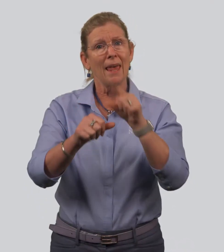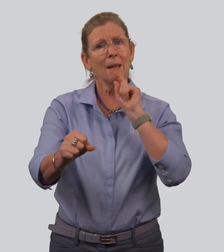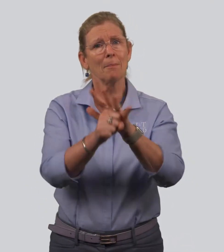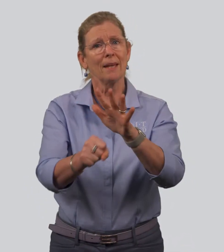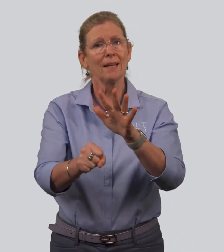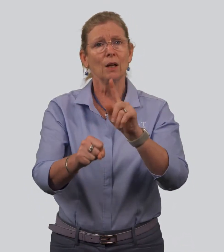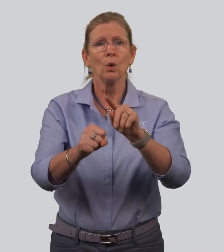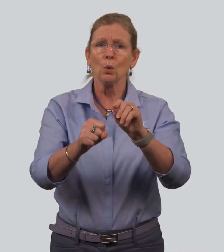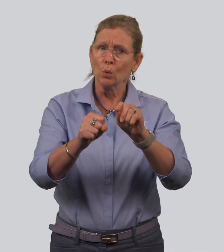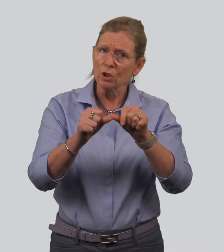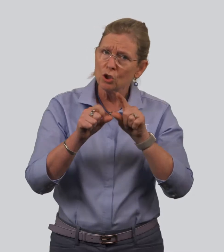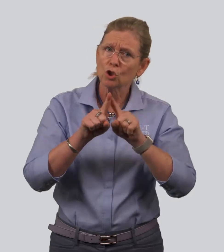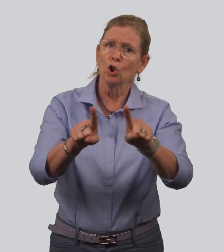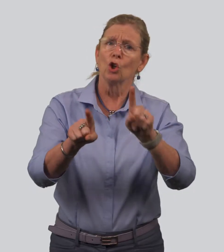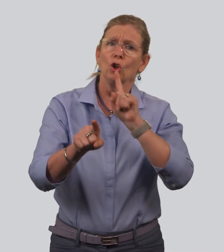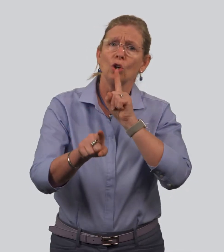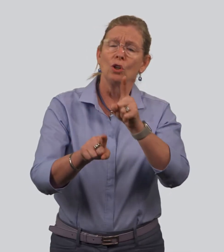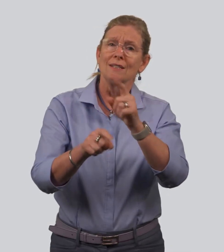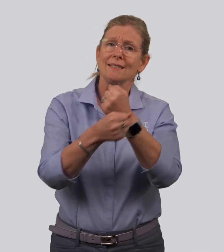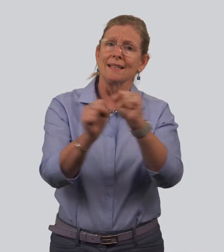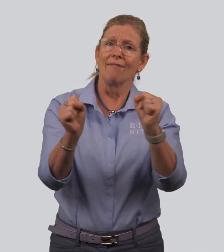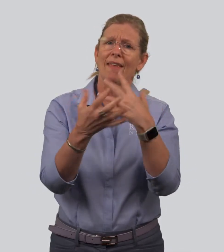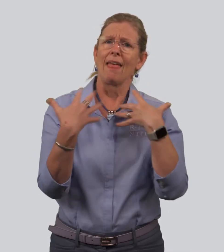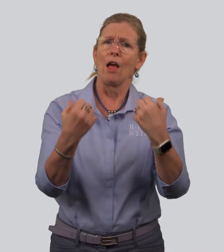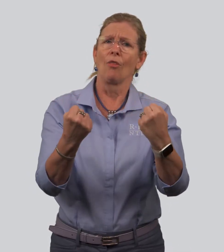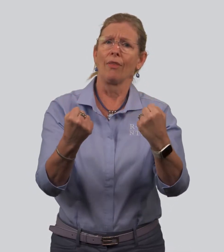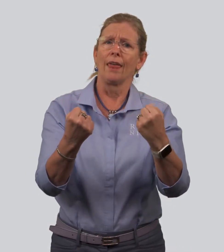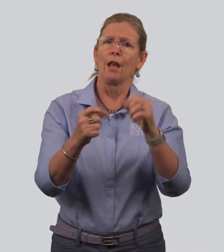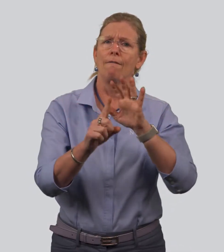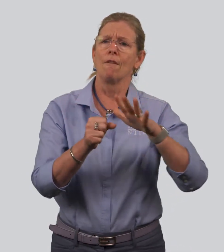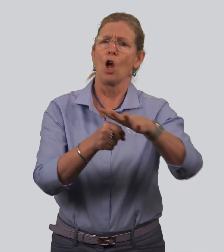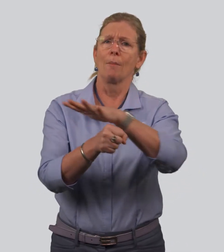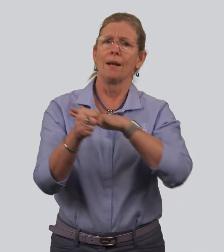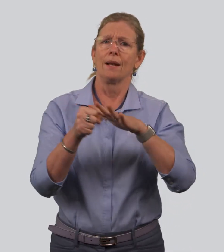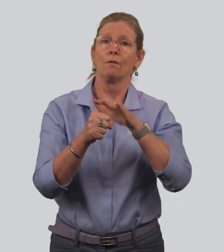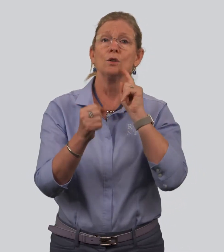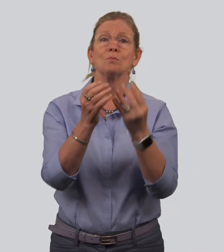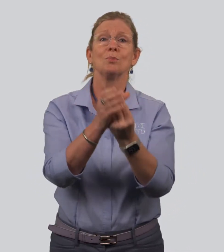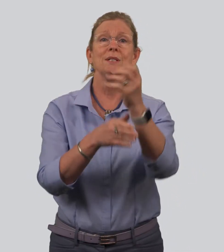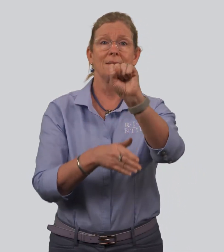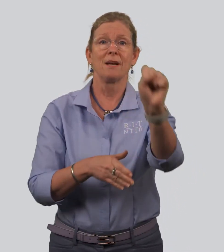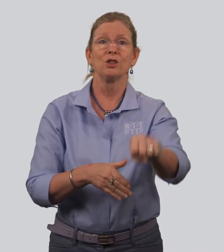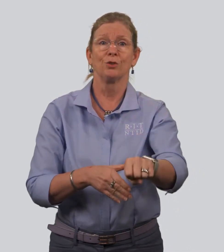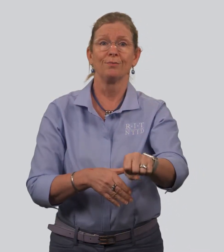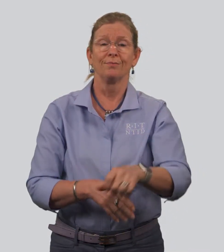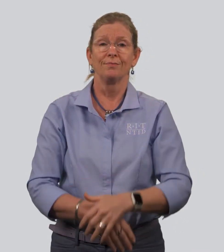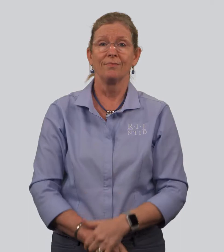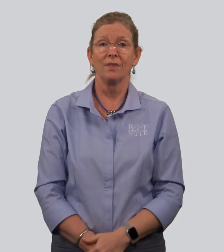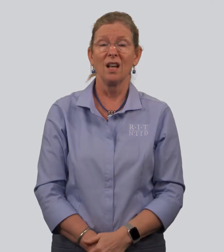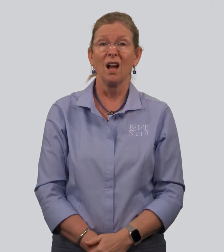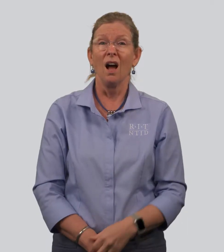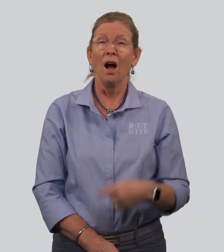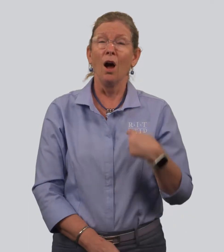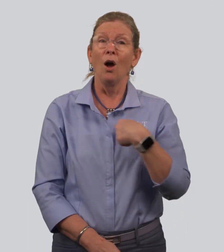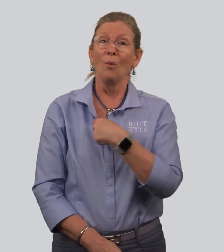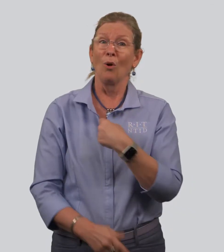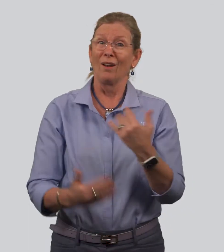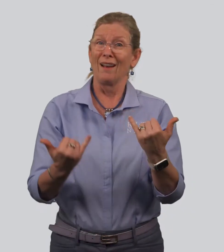We remain committed to ensuring a safe and healthy environment for Spring Semester.